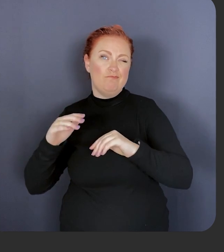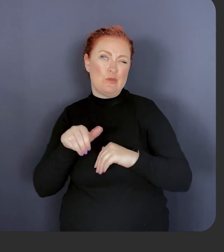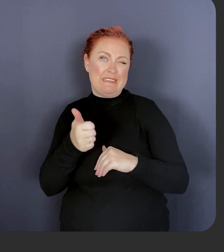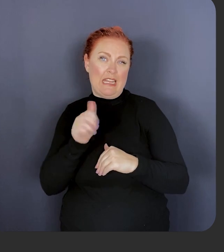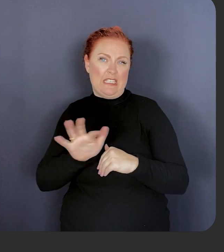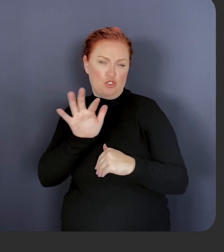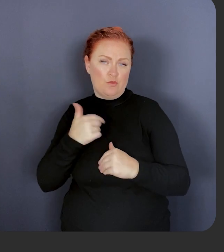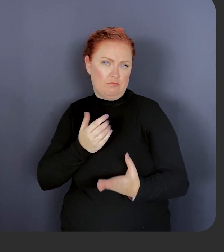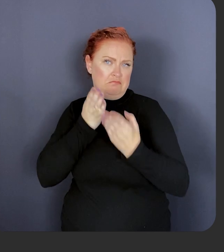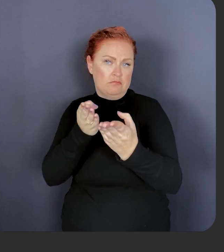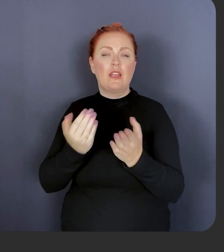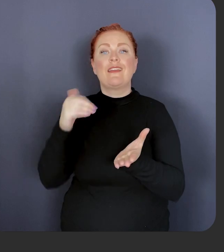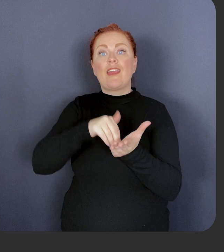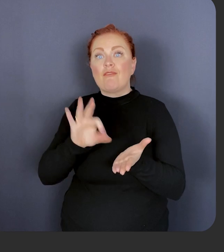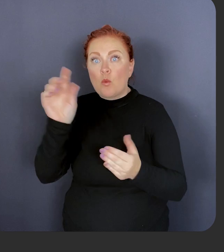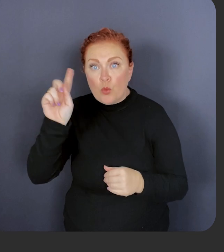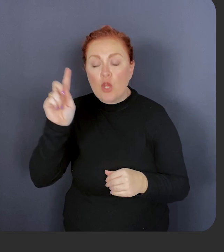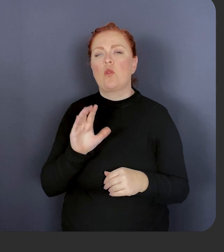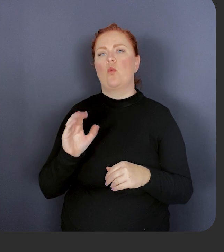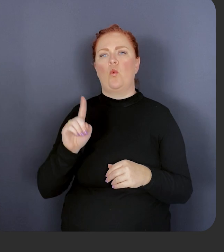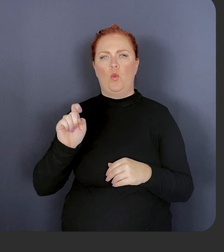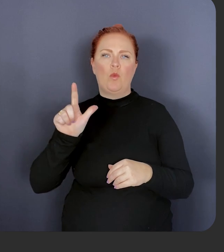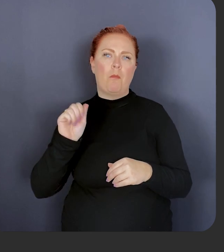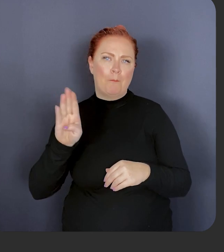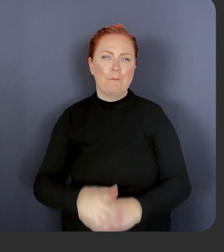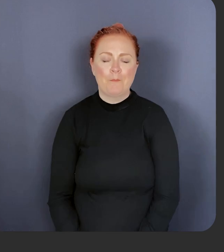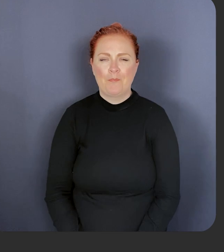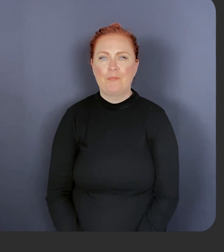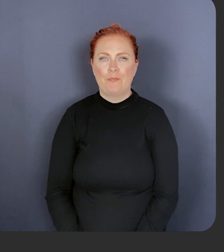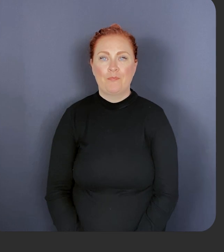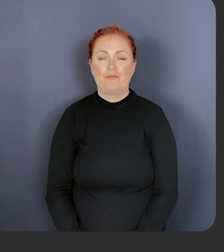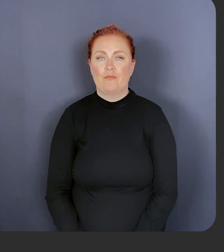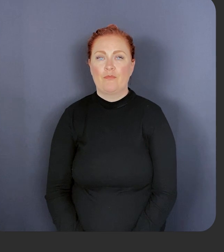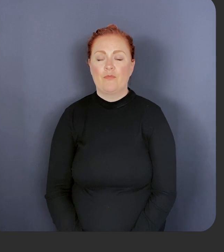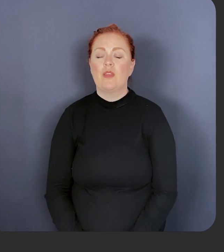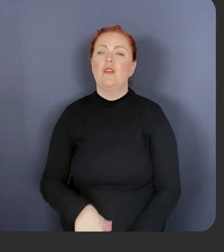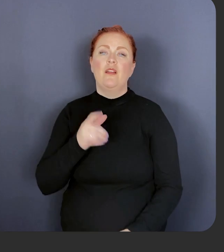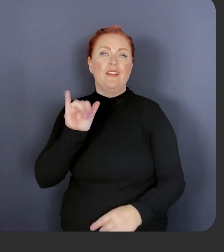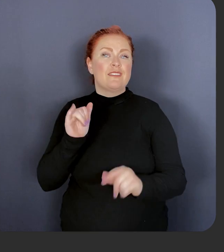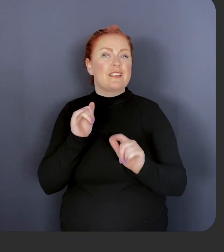And you can find these all, again, in the codelab, to add. So that's a great really quick list